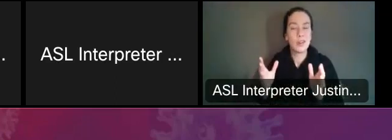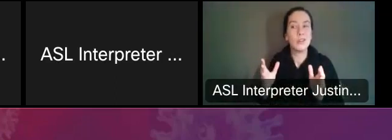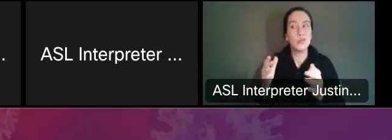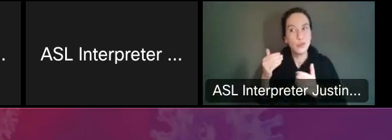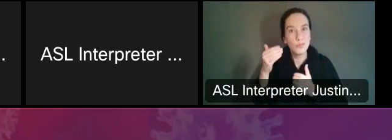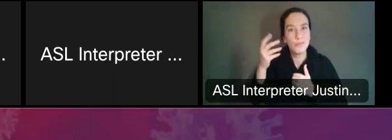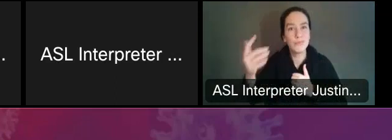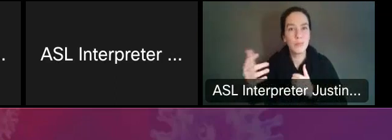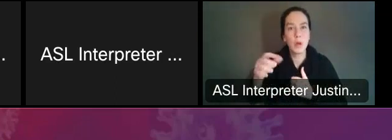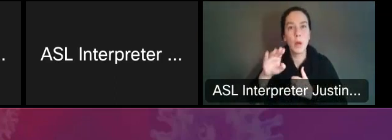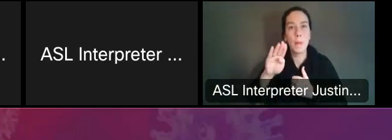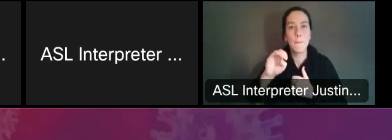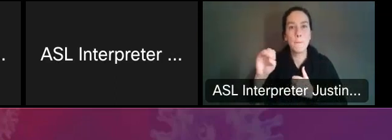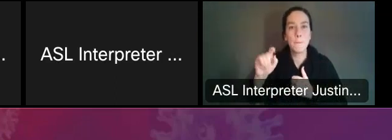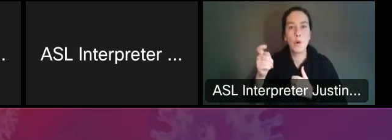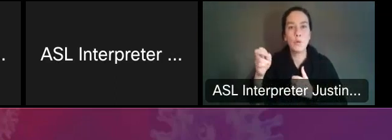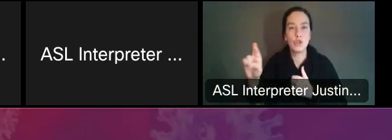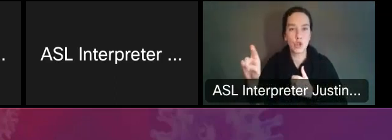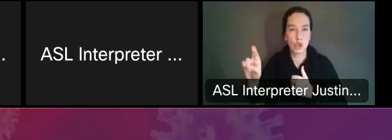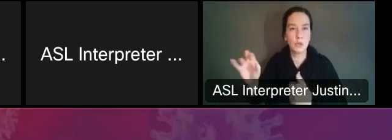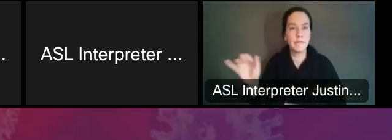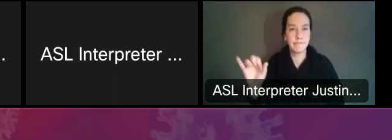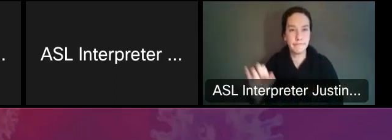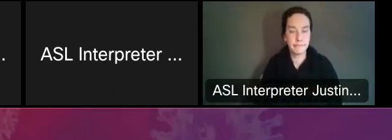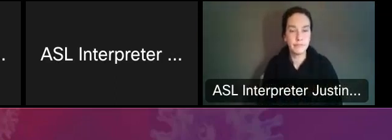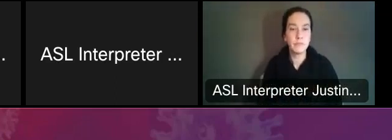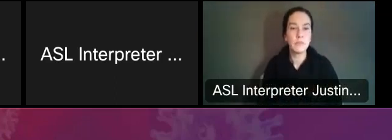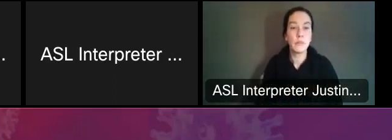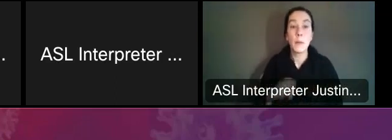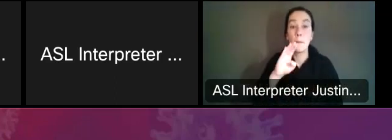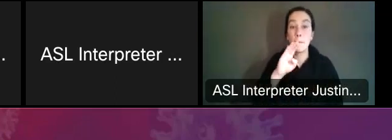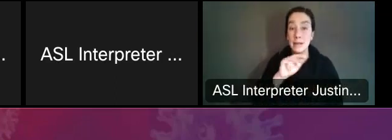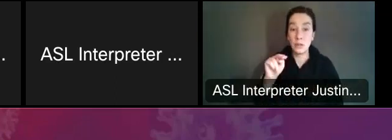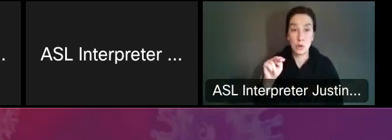Minnesota has more than 1100 providers.